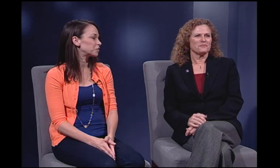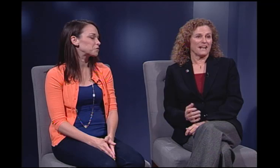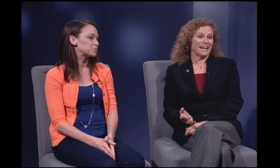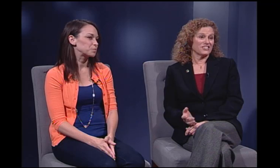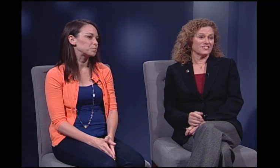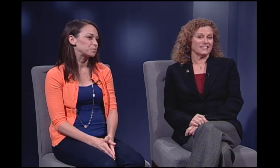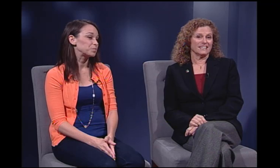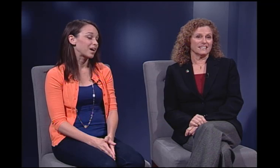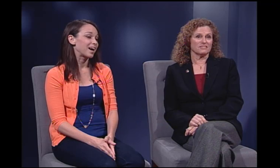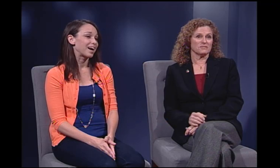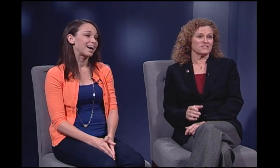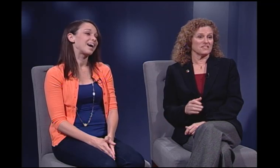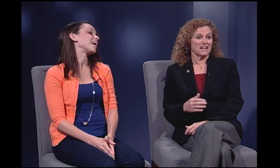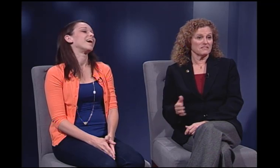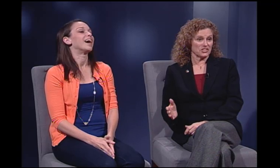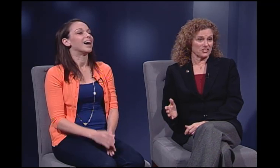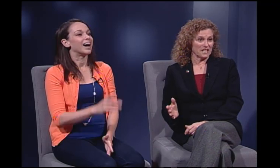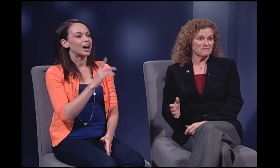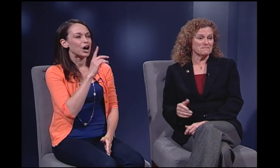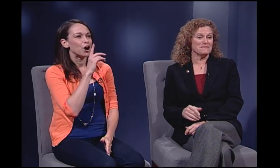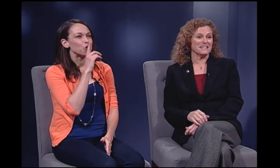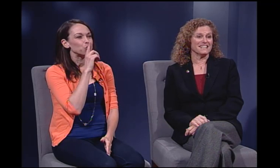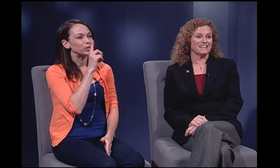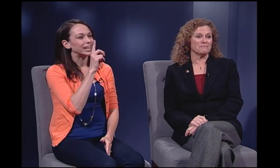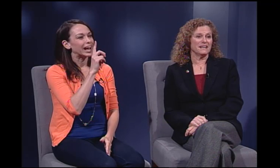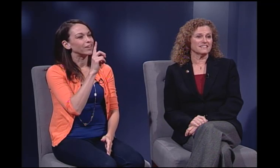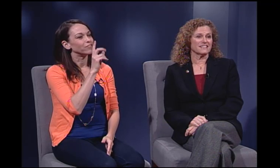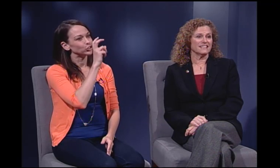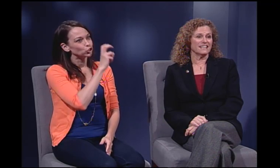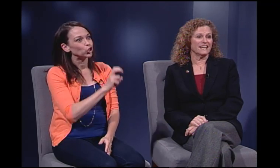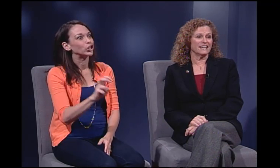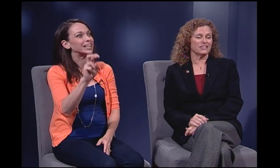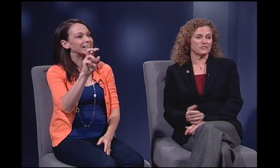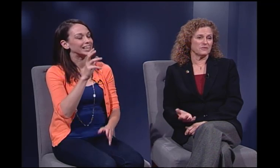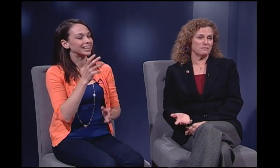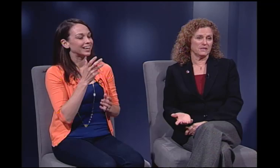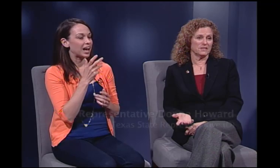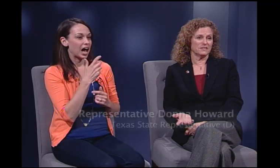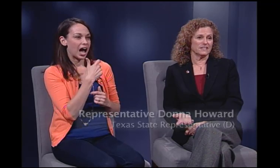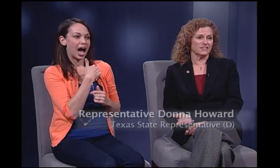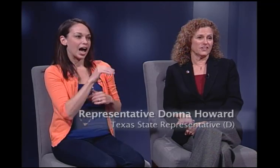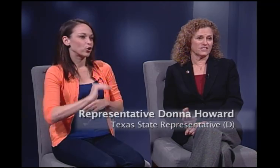Well actually, it was kind of a journey, but basically, I grew up here in Austin.